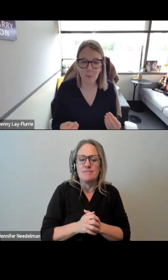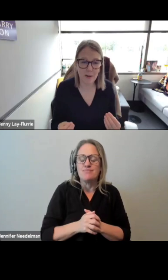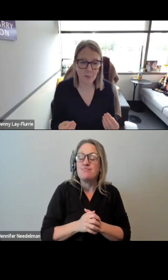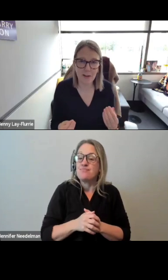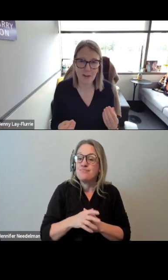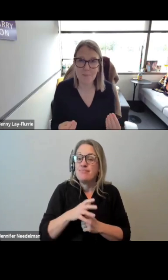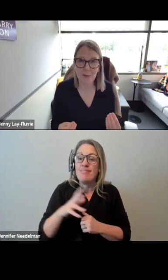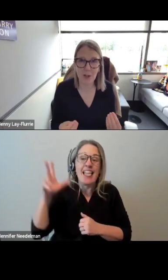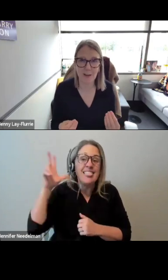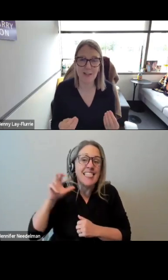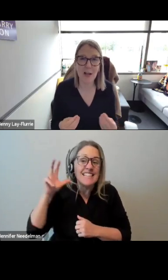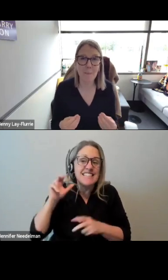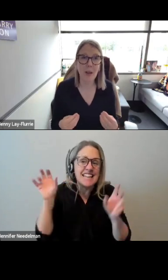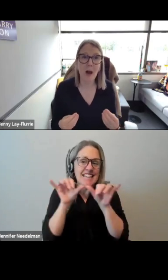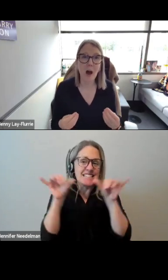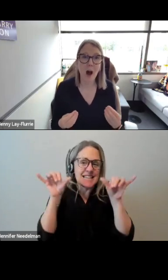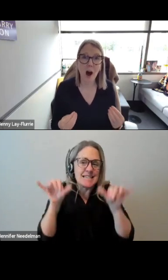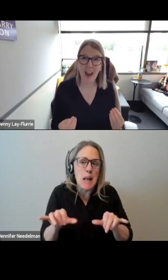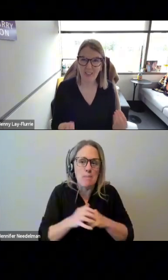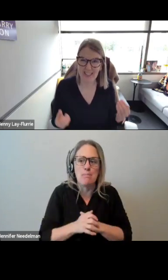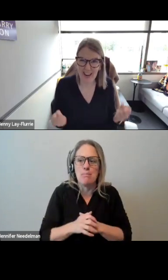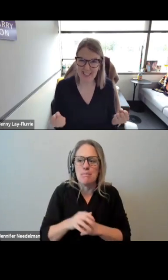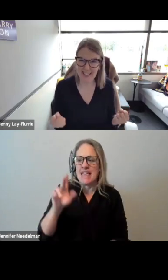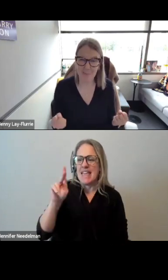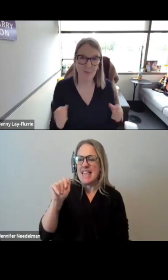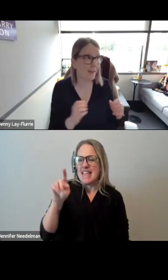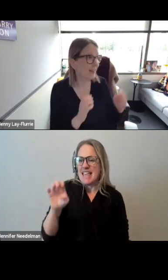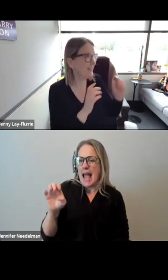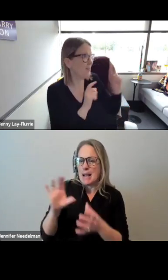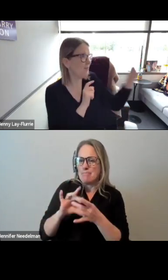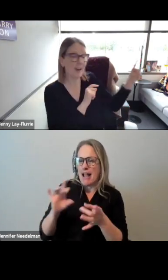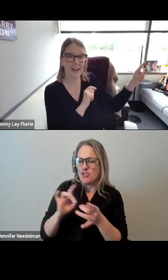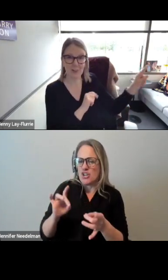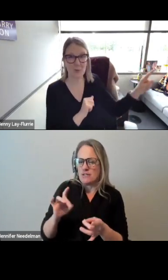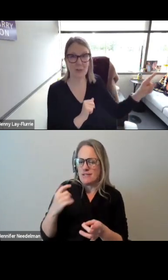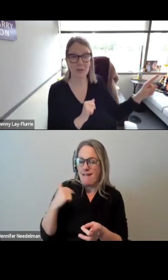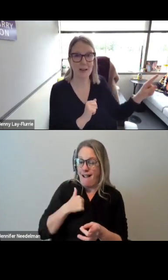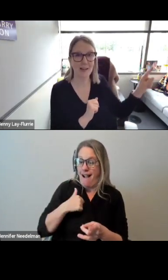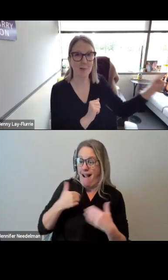And this one is what Kate mentioned. I have a DAD team. In fact, they sit right next door to me.